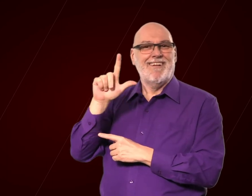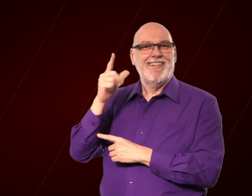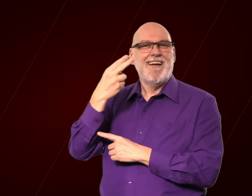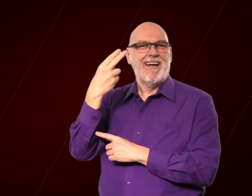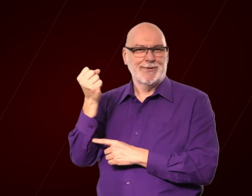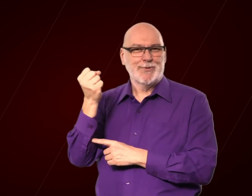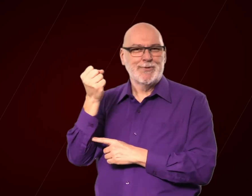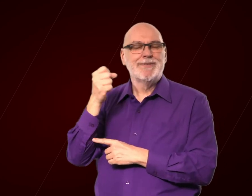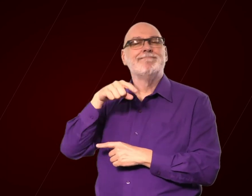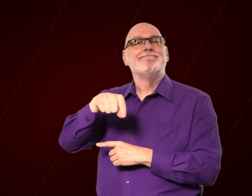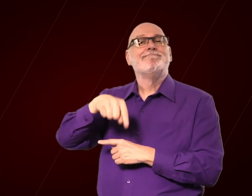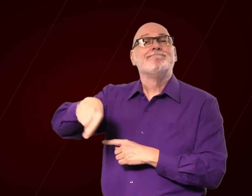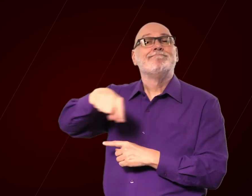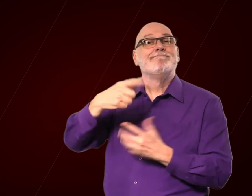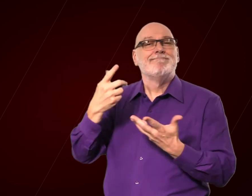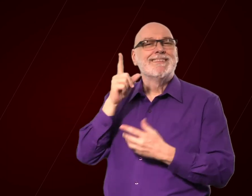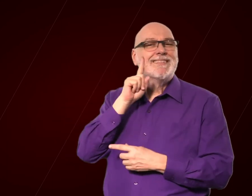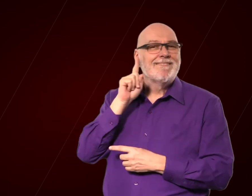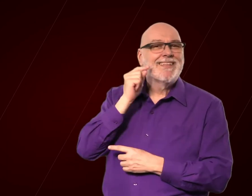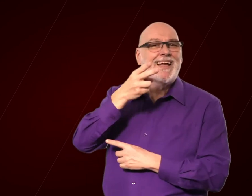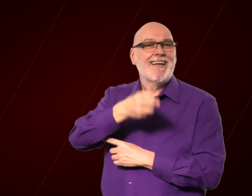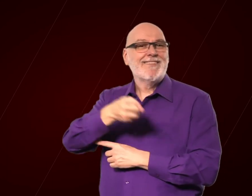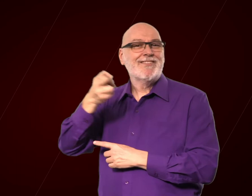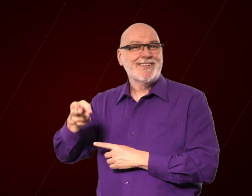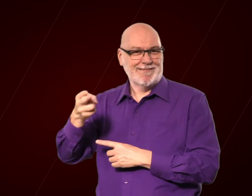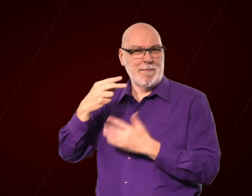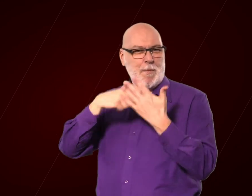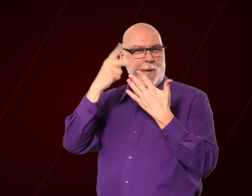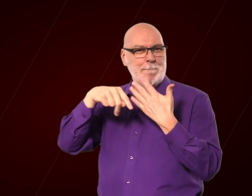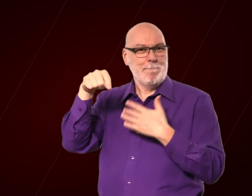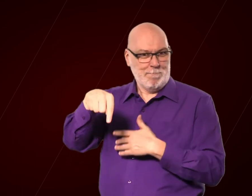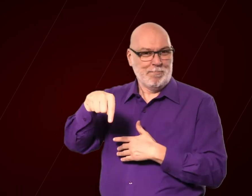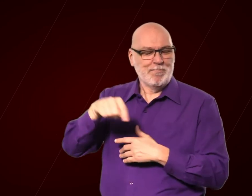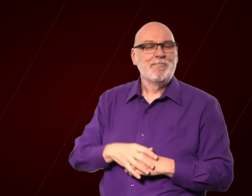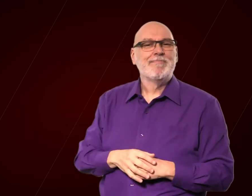and Hard of Hearing program in Regina, Saskatchewan created